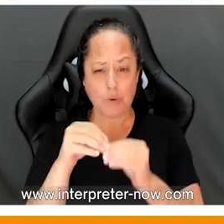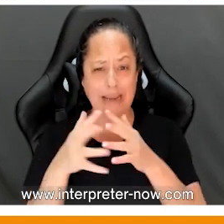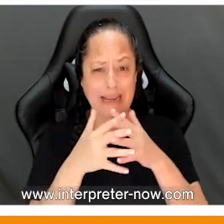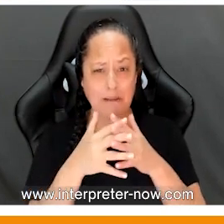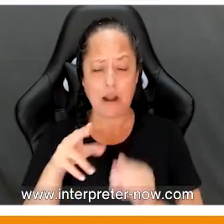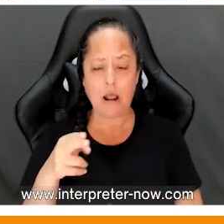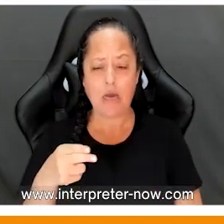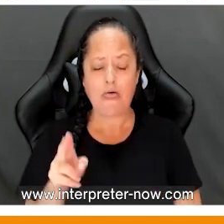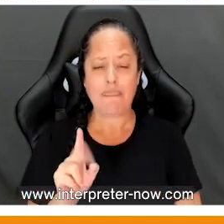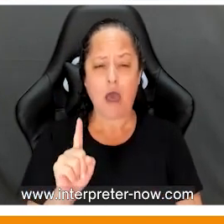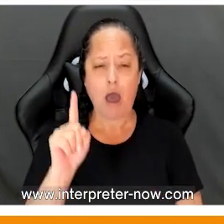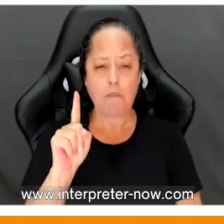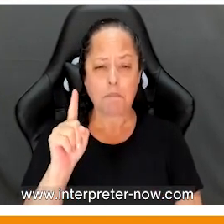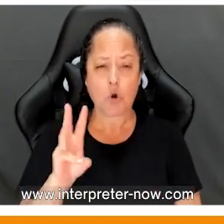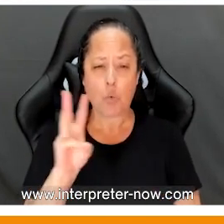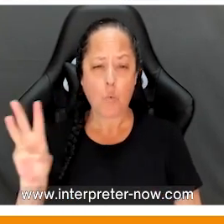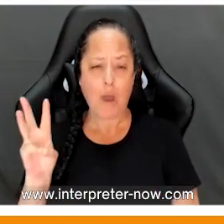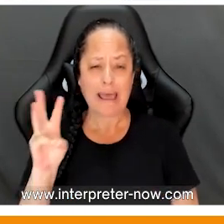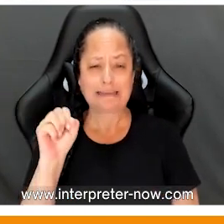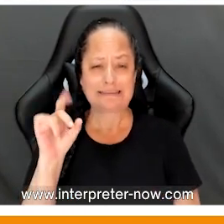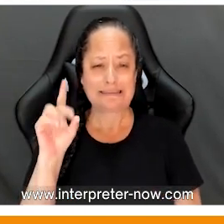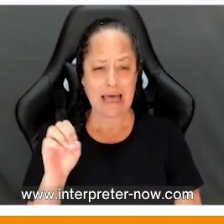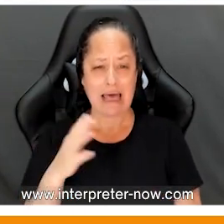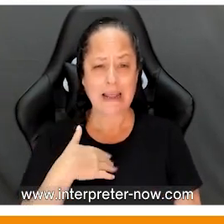codes in America in the Upper West Side.